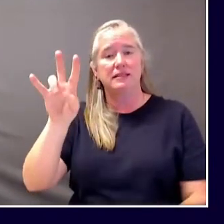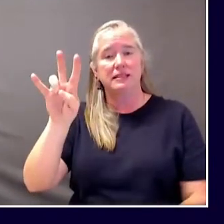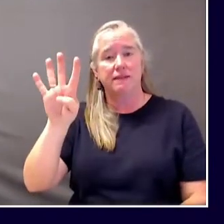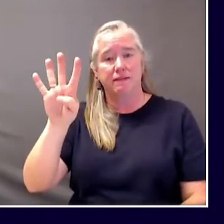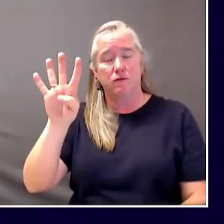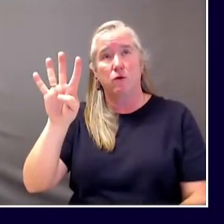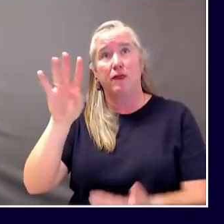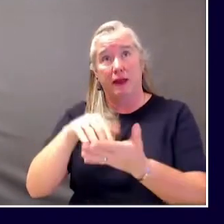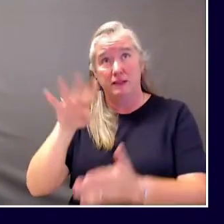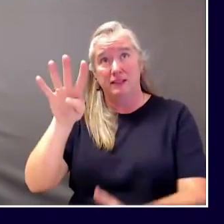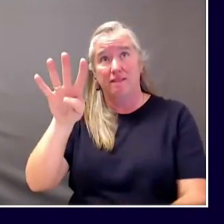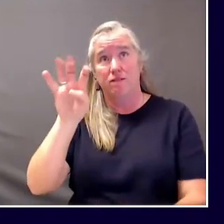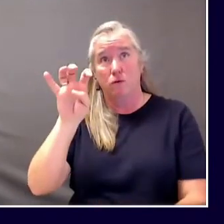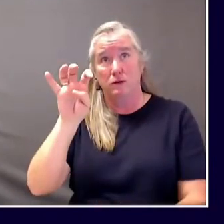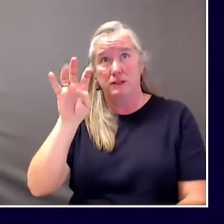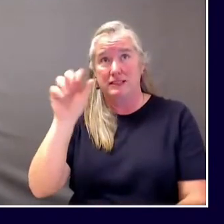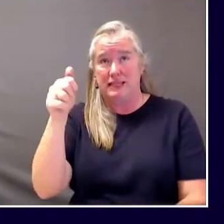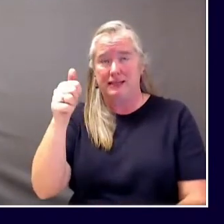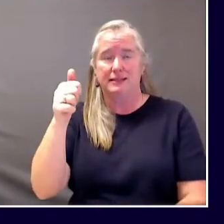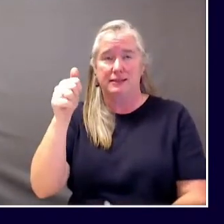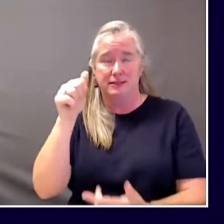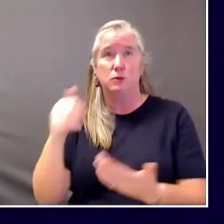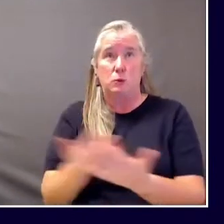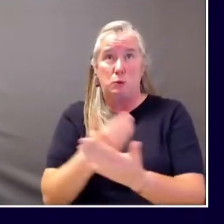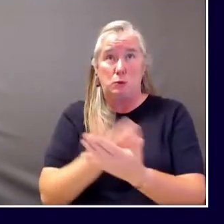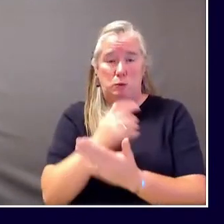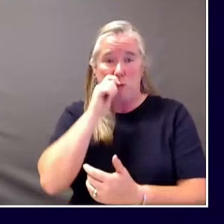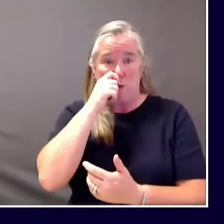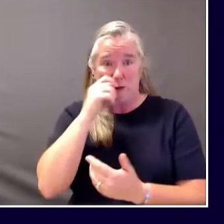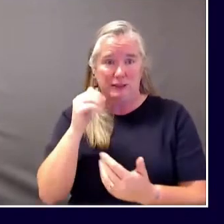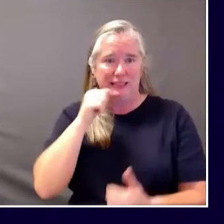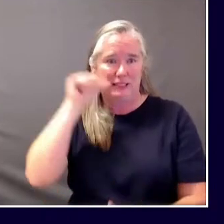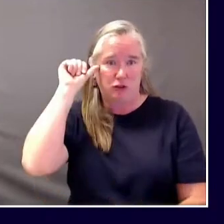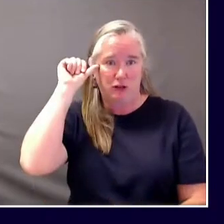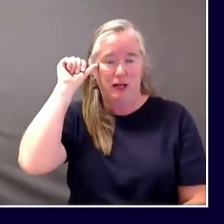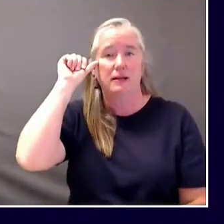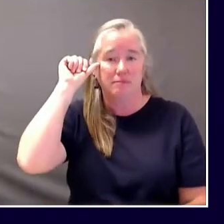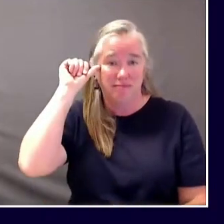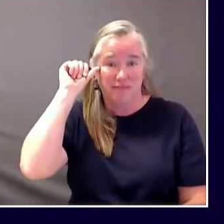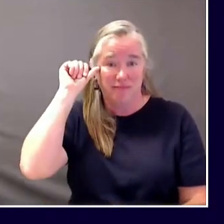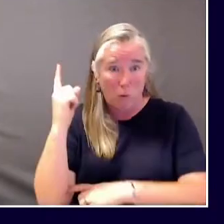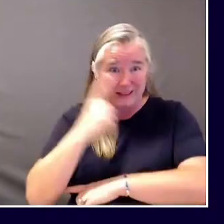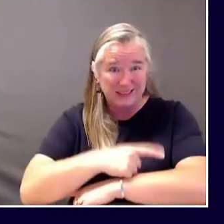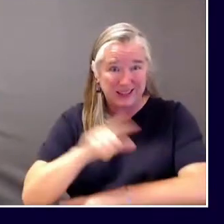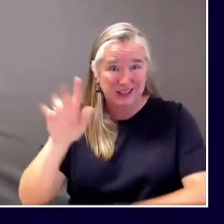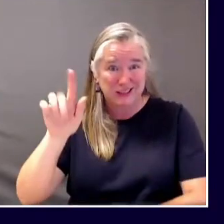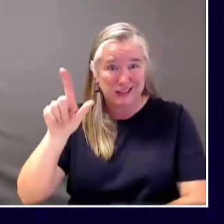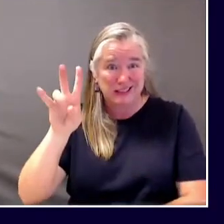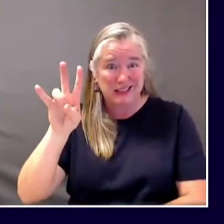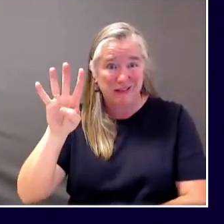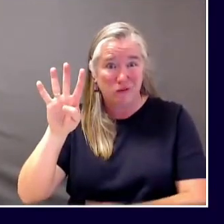new cases of covert nineteen